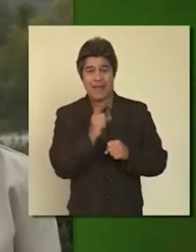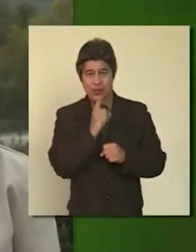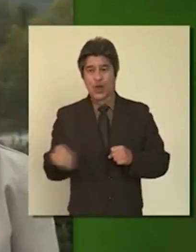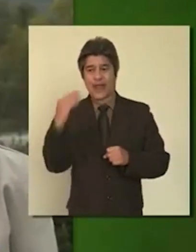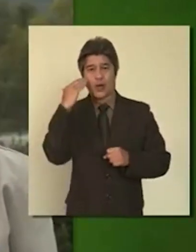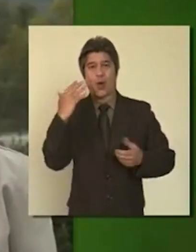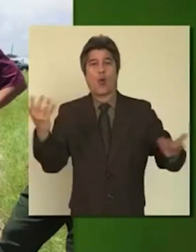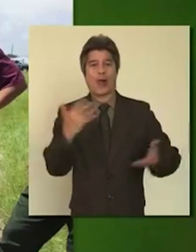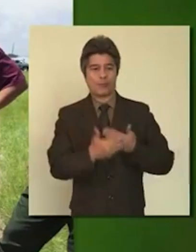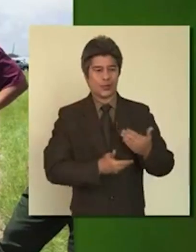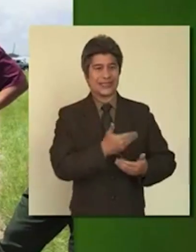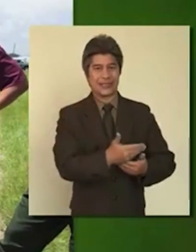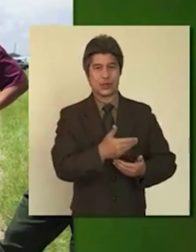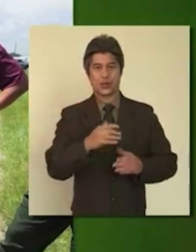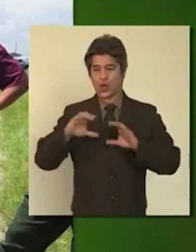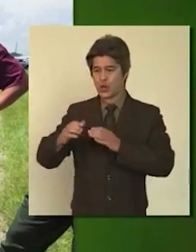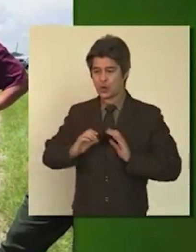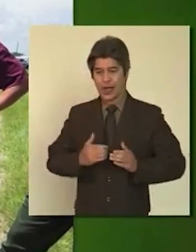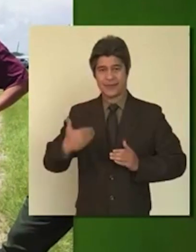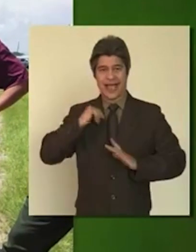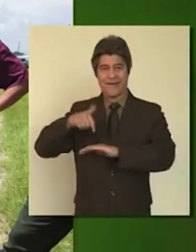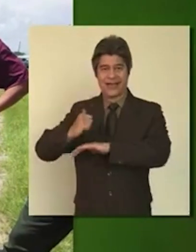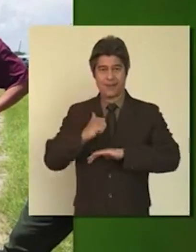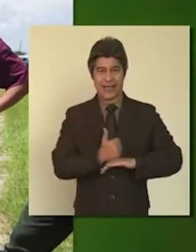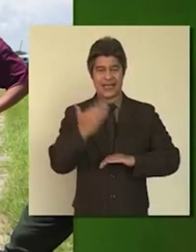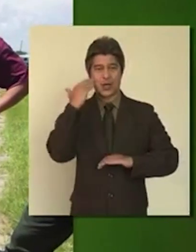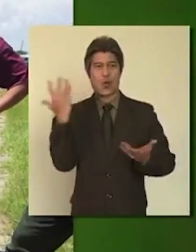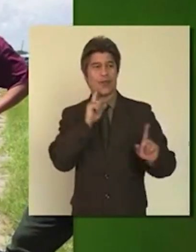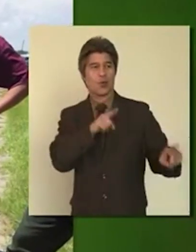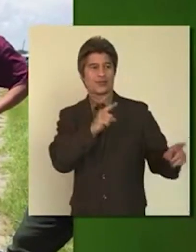and just making sure that they know what procedures the Tribes have in place and that they know what the response plans are.